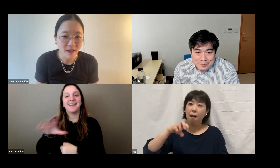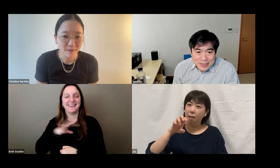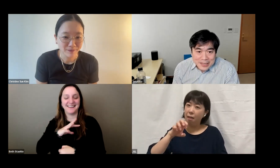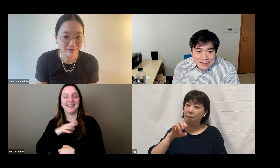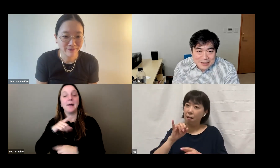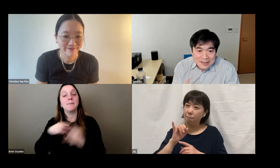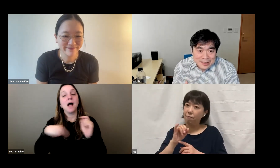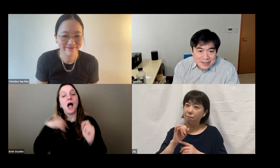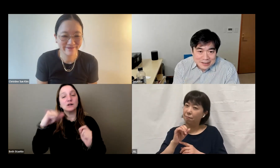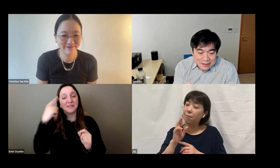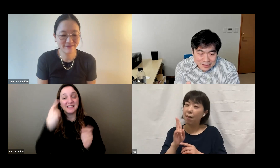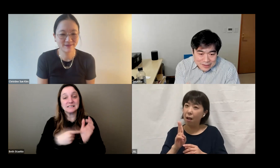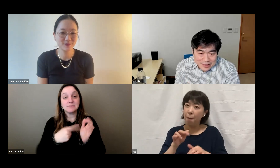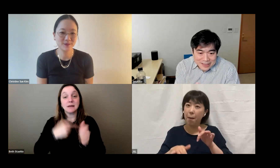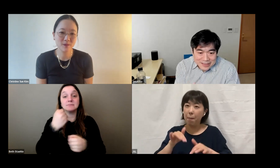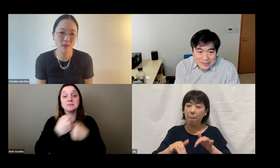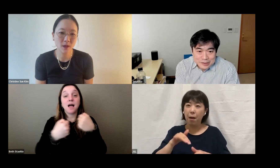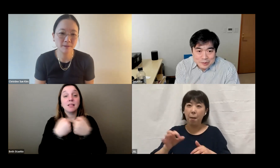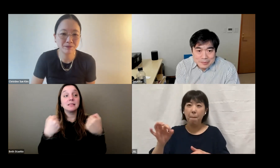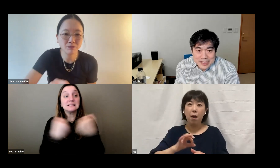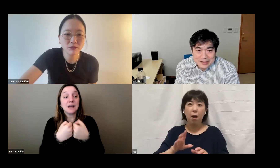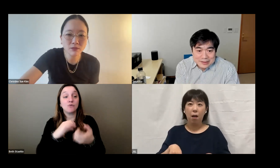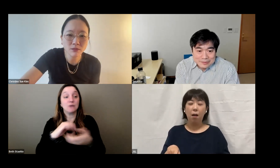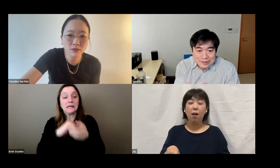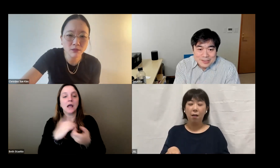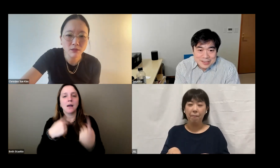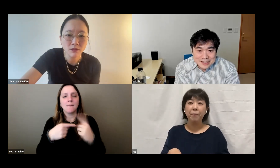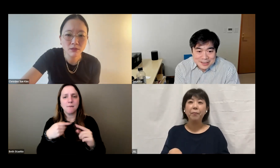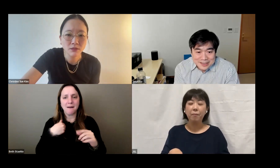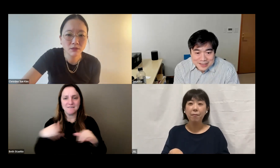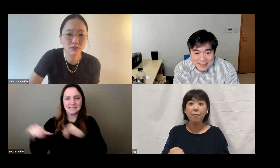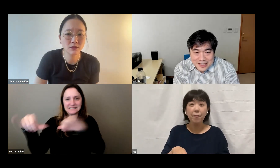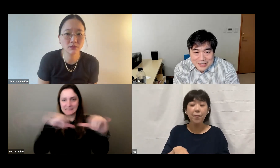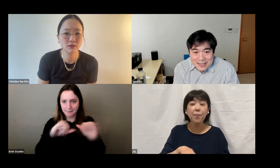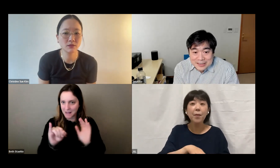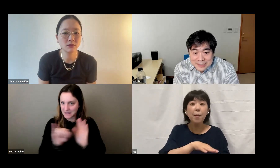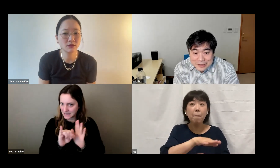But I think that the key is to make diversity the identity,